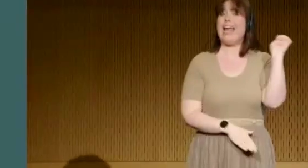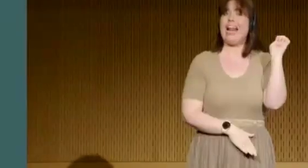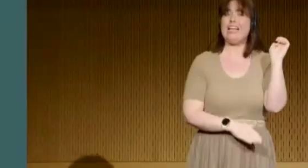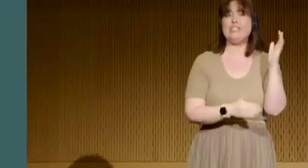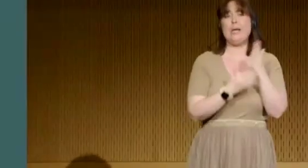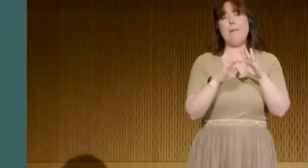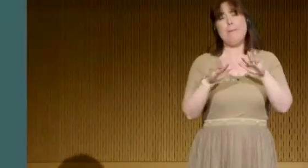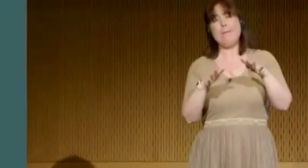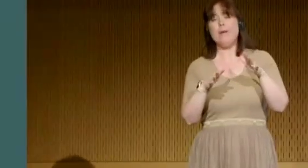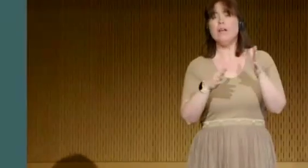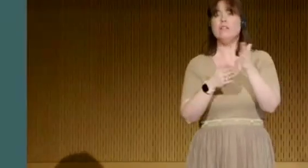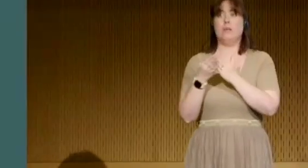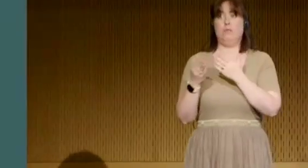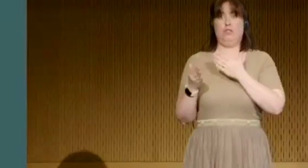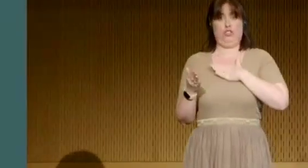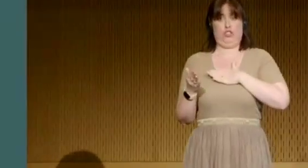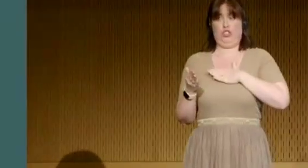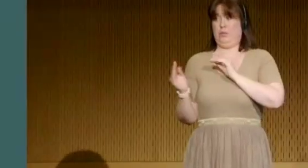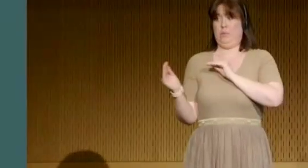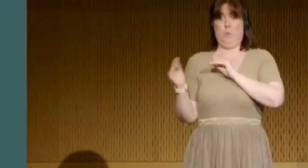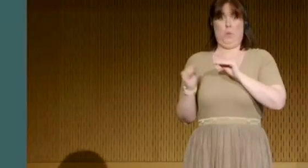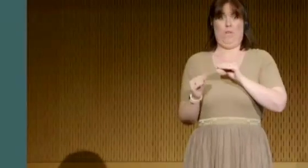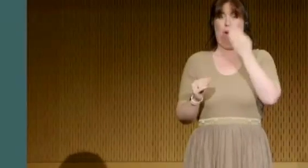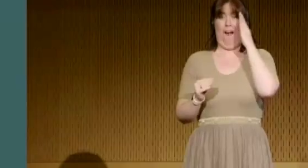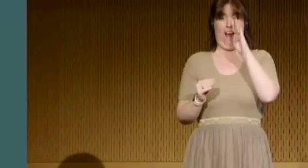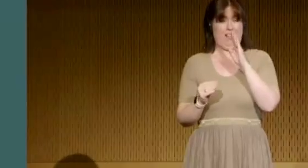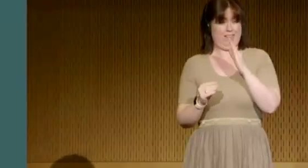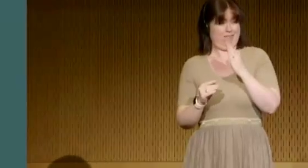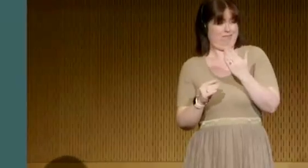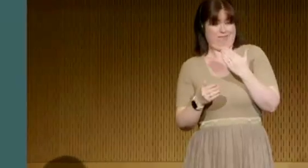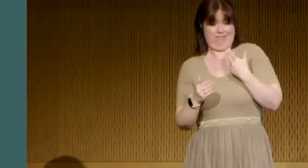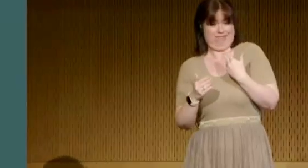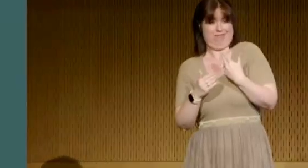a lot have only been in the country even less than six months, so you know their English is